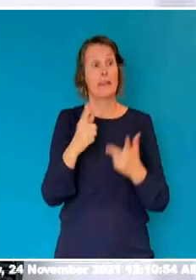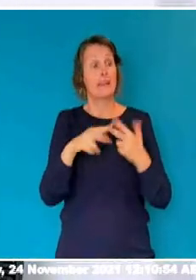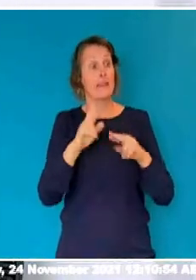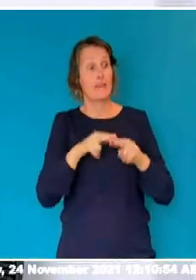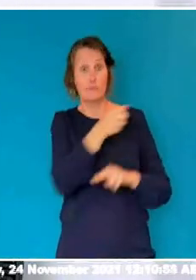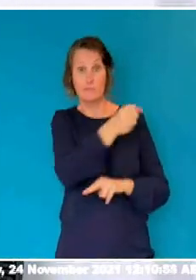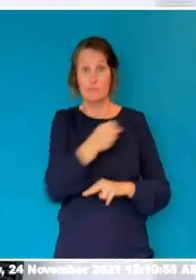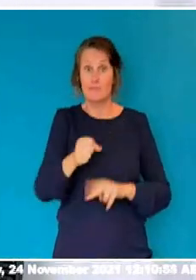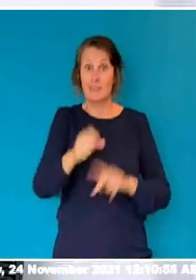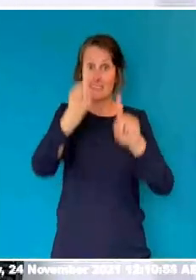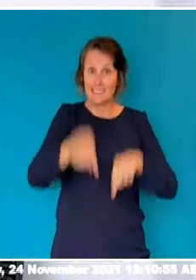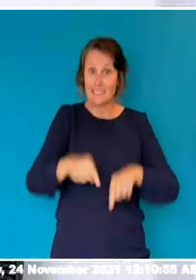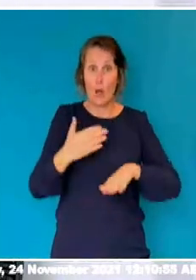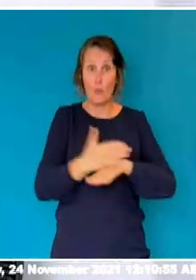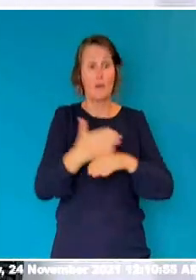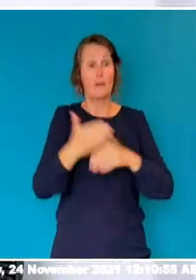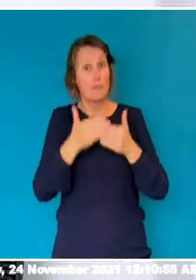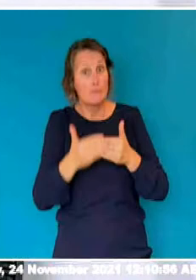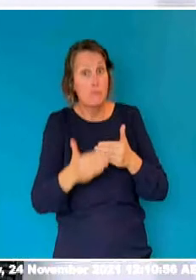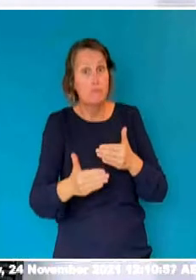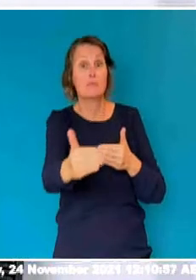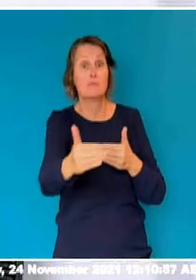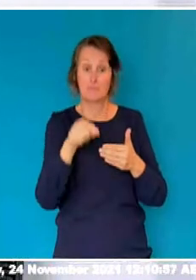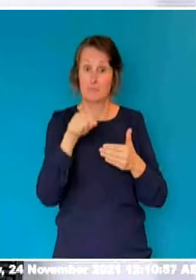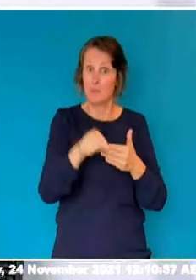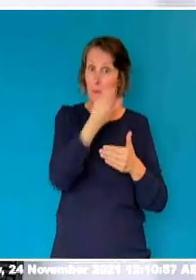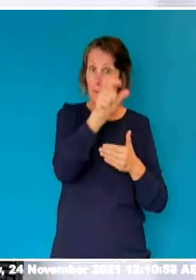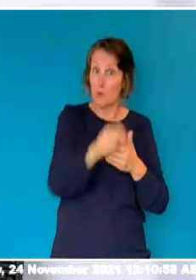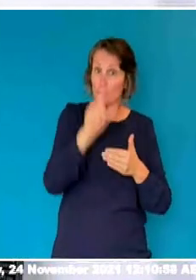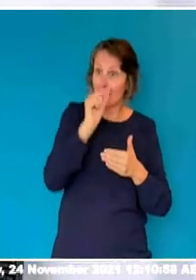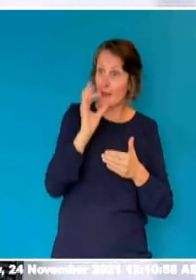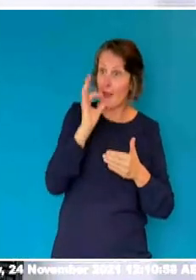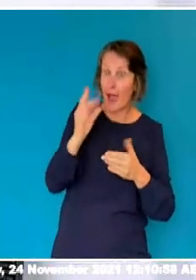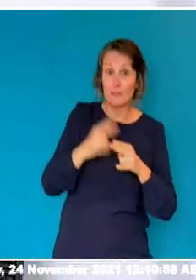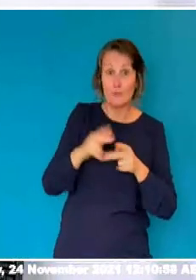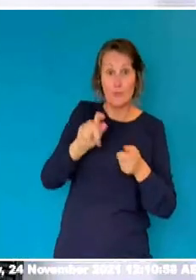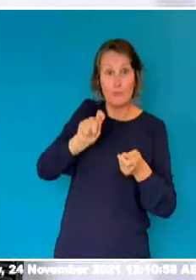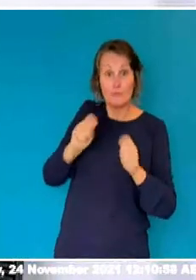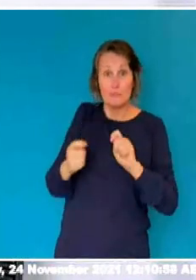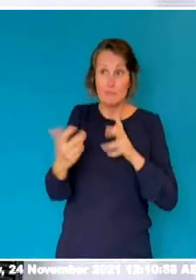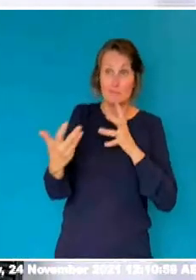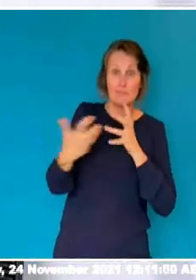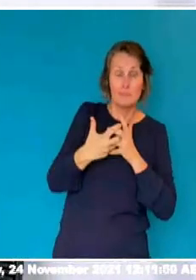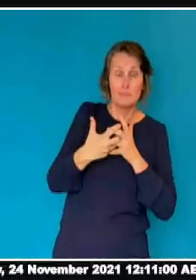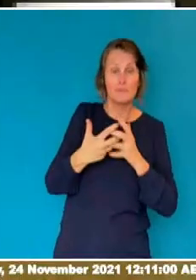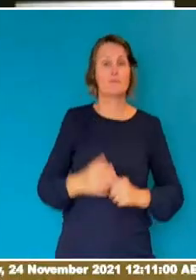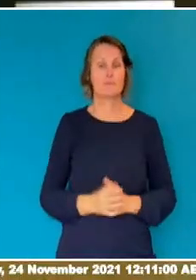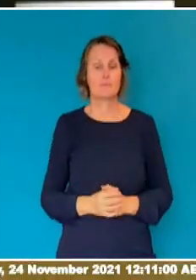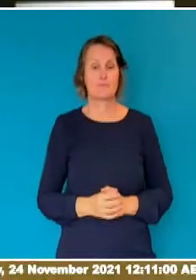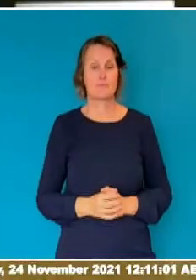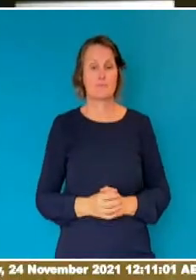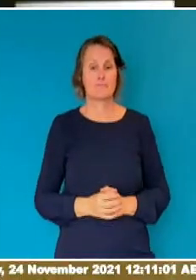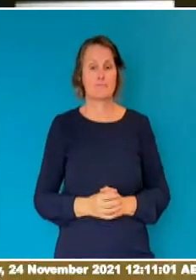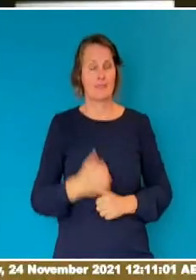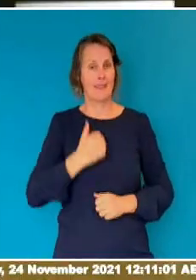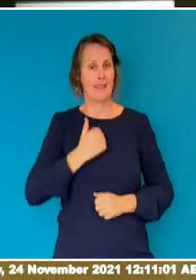We do have content on our intranet which, whilst it's not in the form